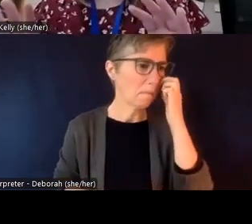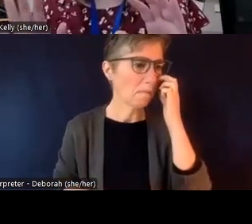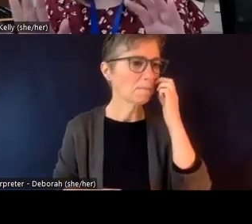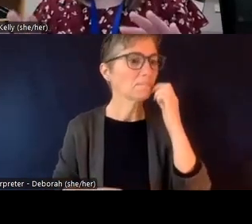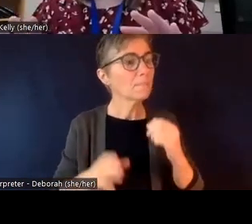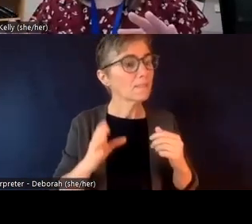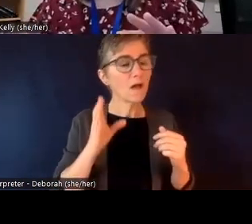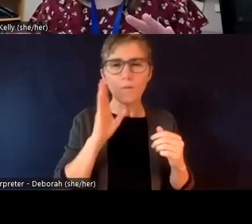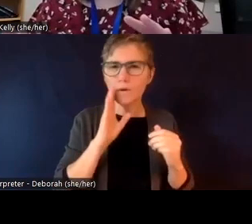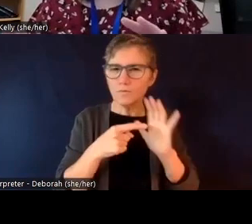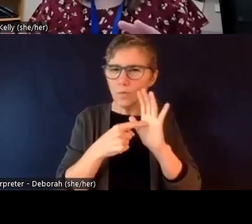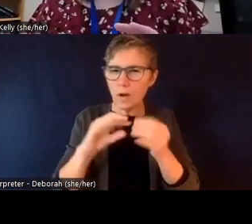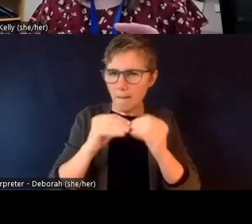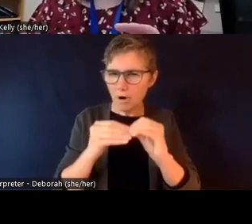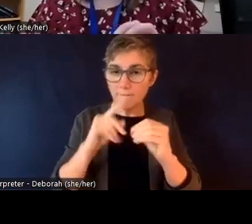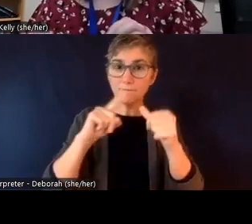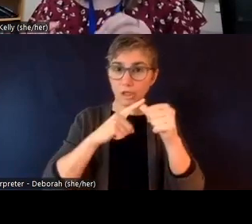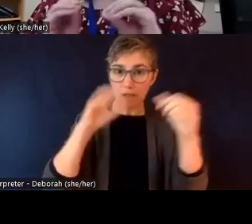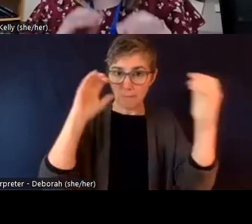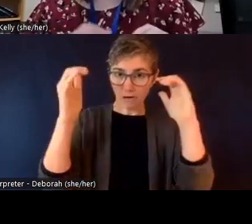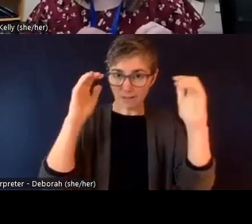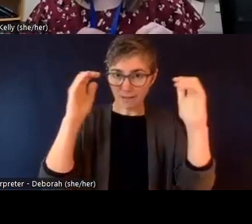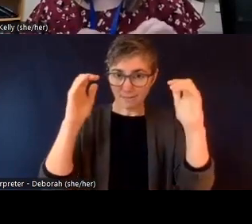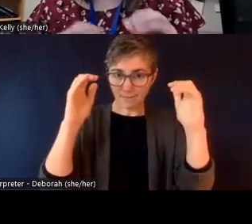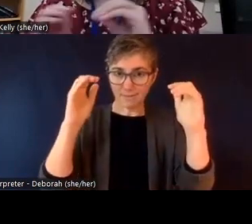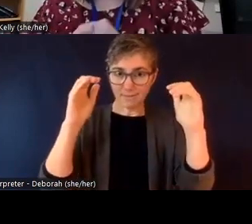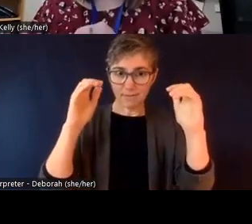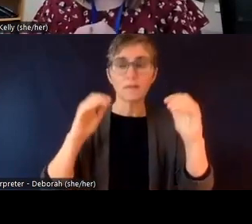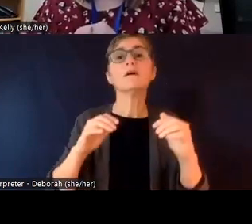for the first comparisons that we did. So with wishes for death and alcohol use